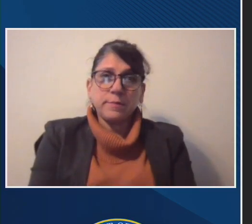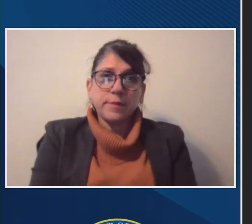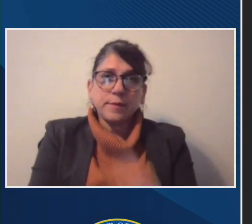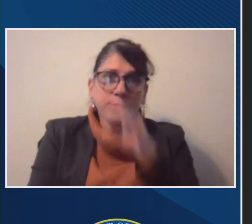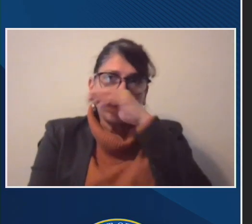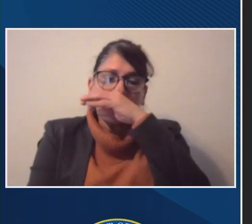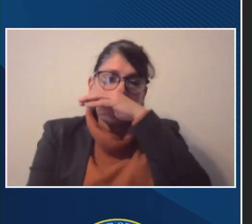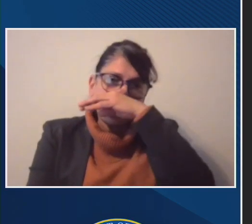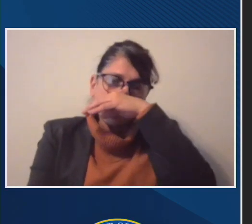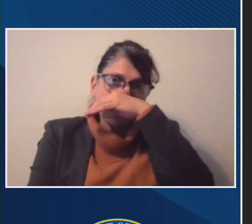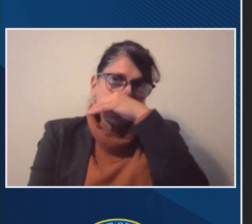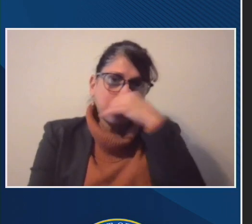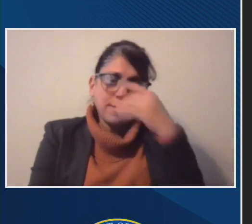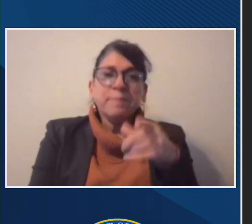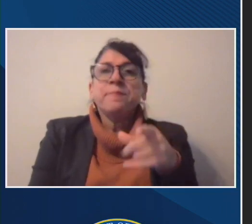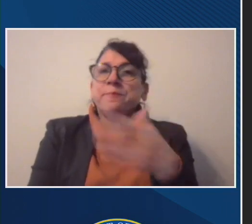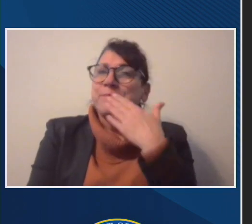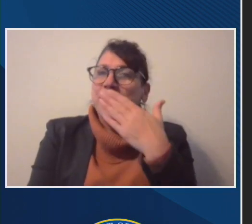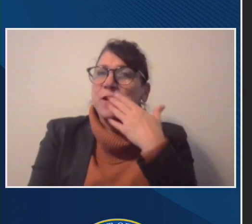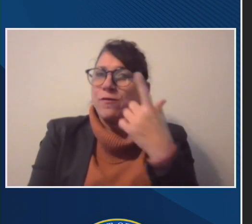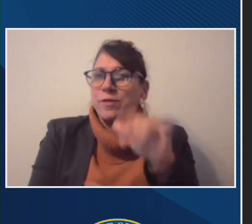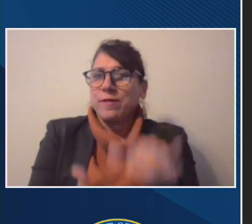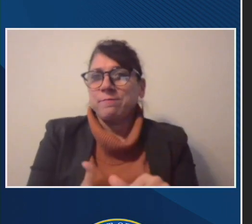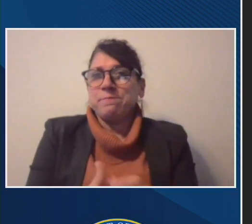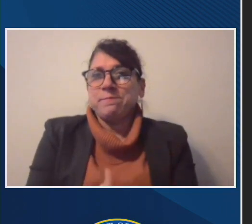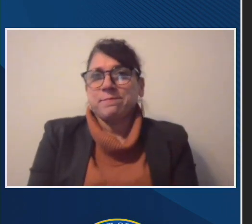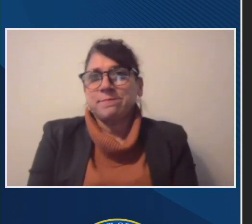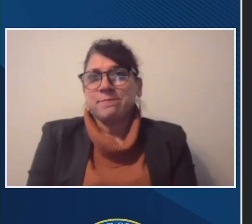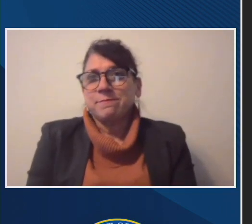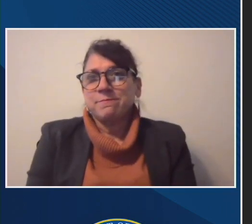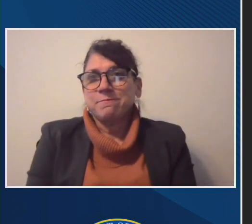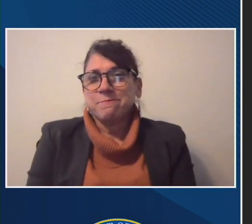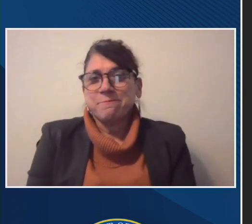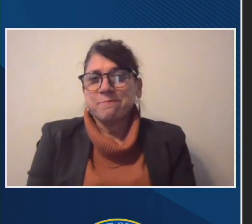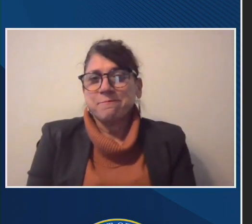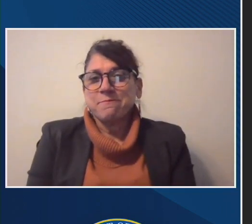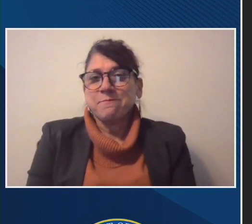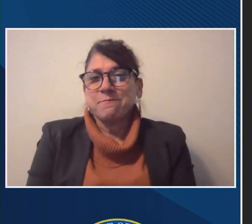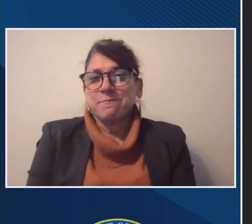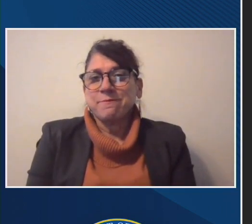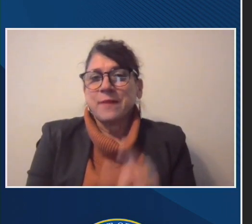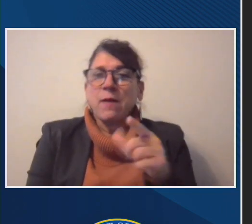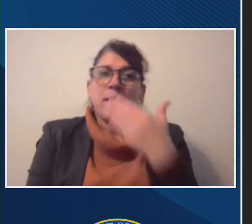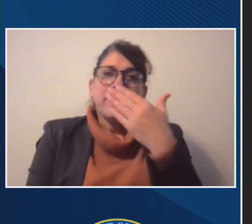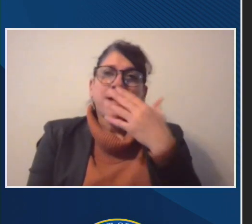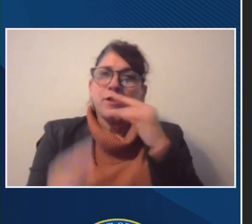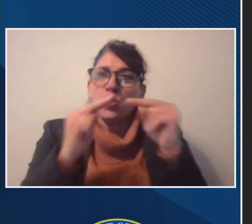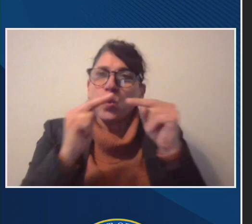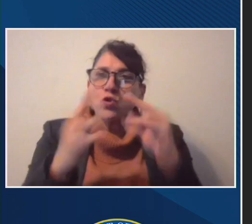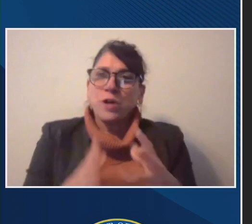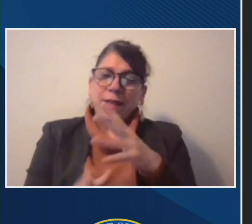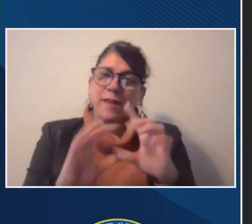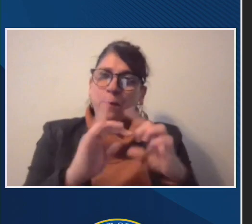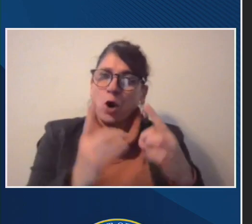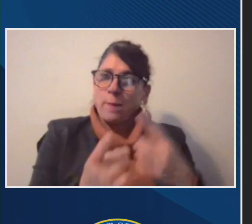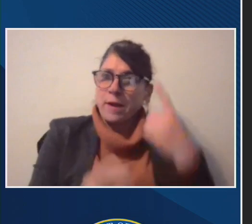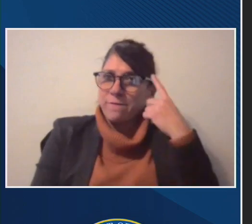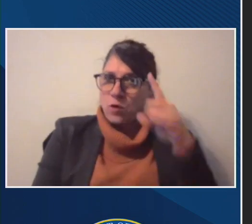Okay. Thank you for that. So, I want to thank the negotiators and the Department for the good discussion of